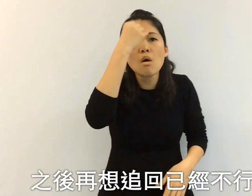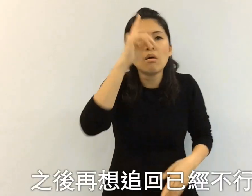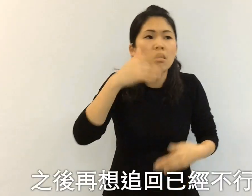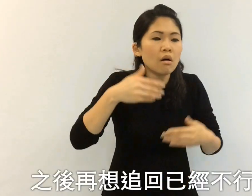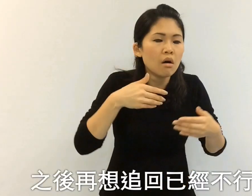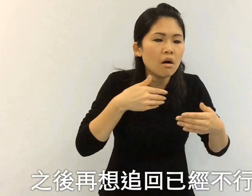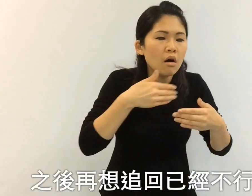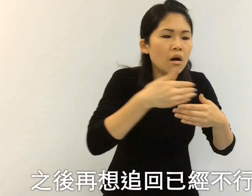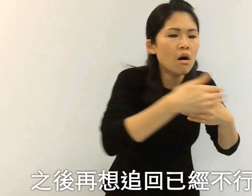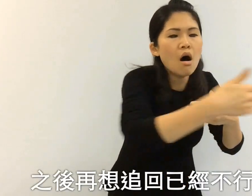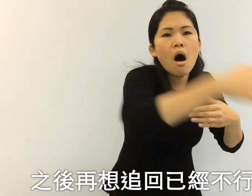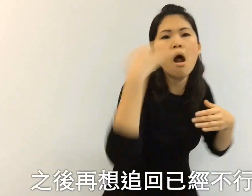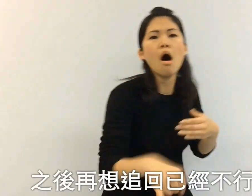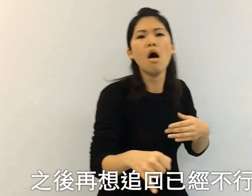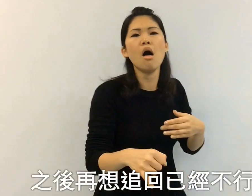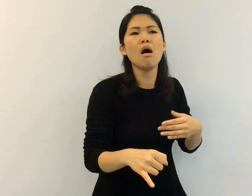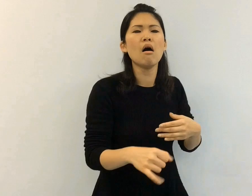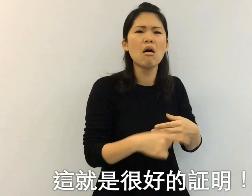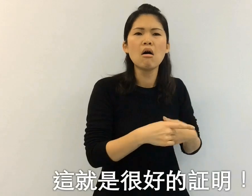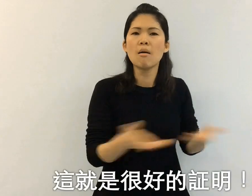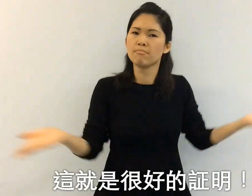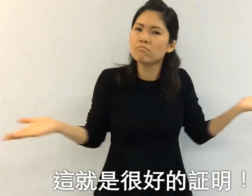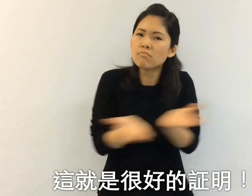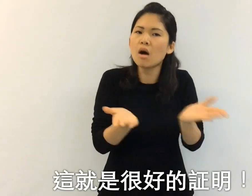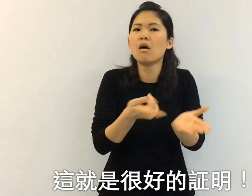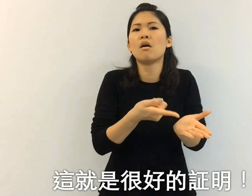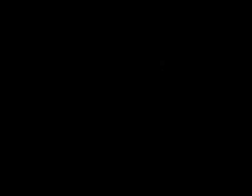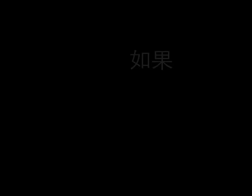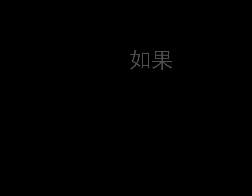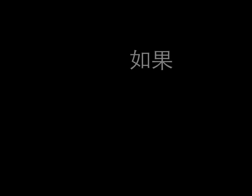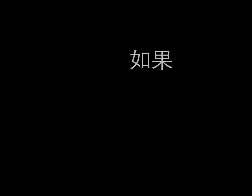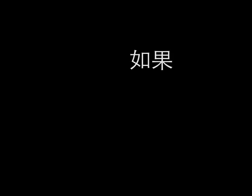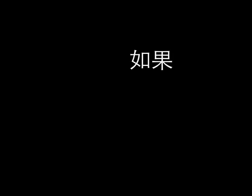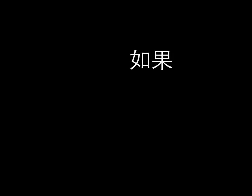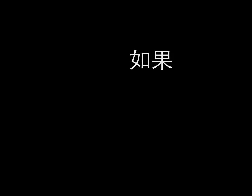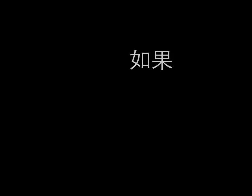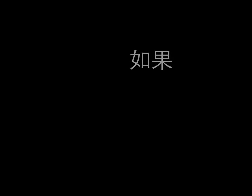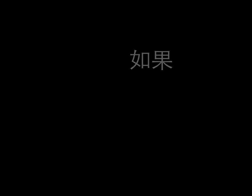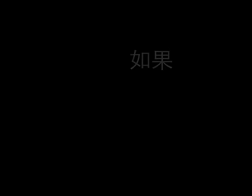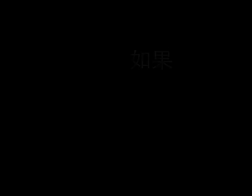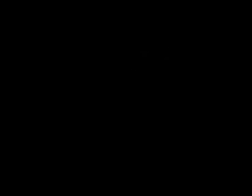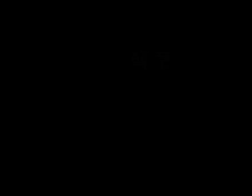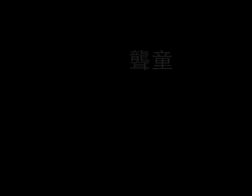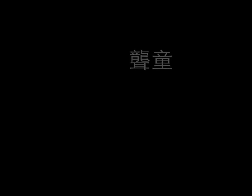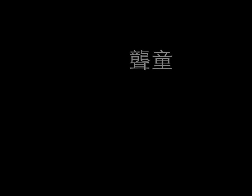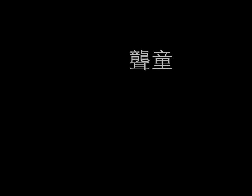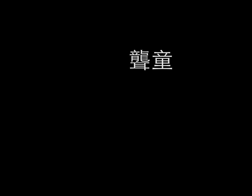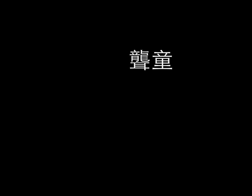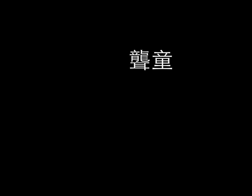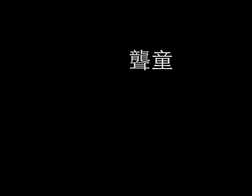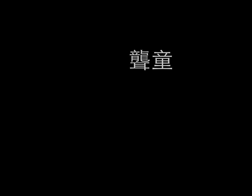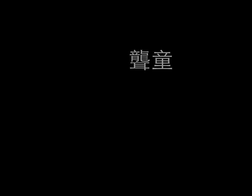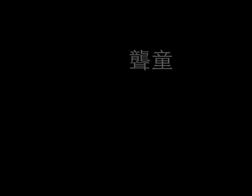Missing such period will make it impossible to catch up, this is a proof. If Deaf child